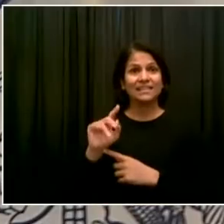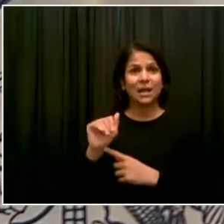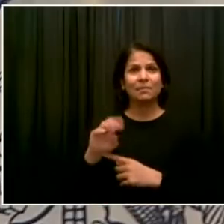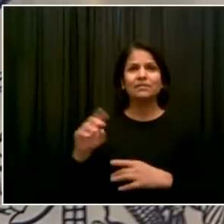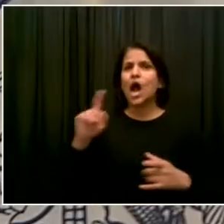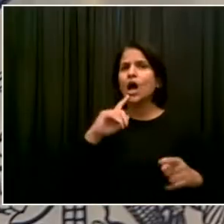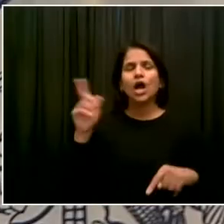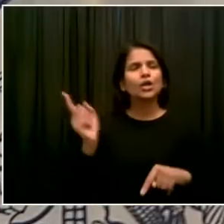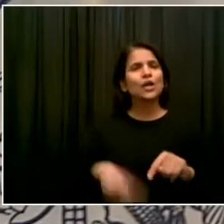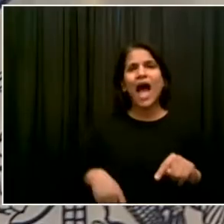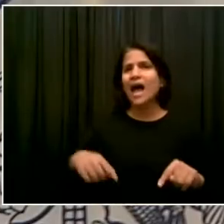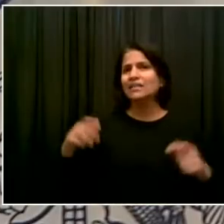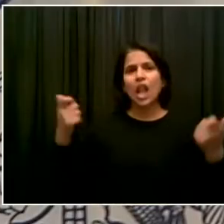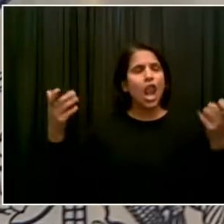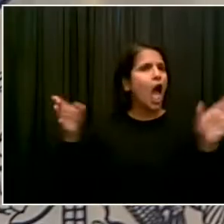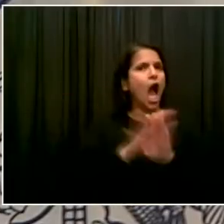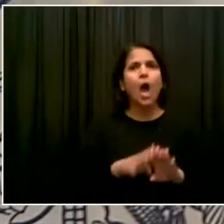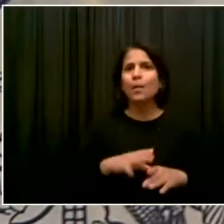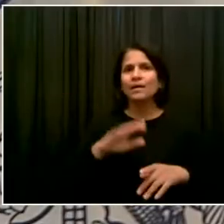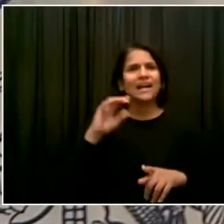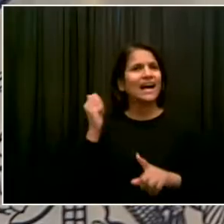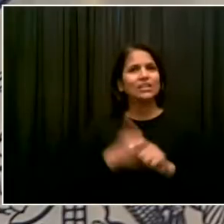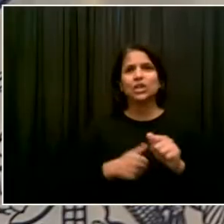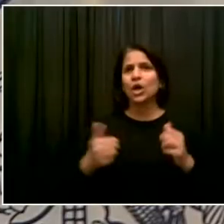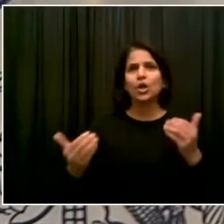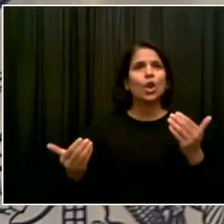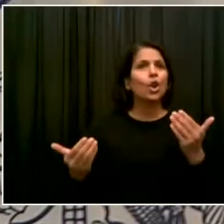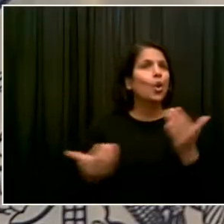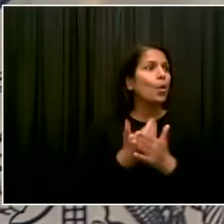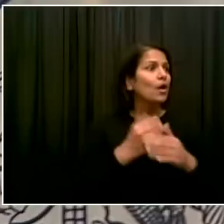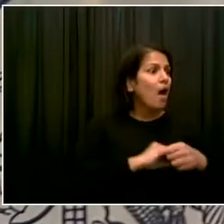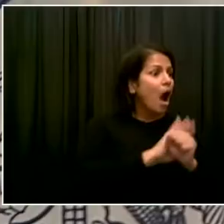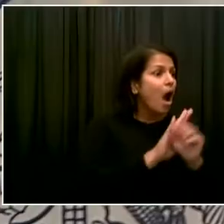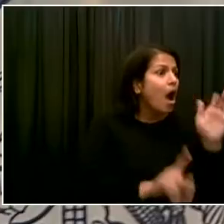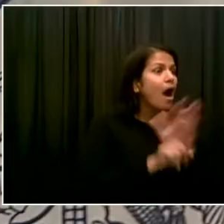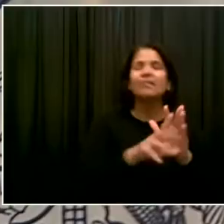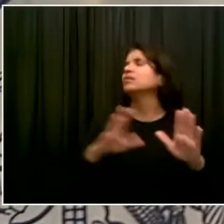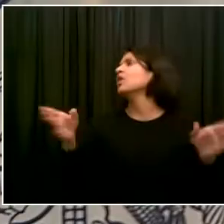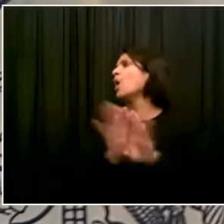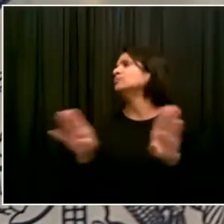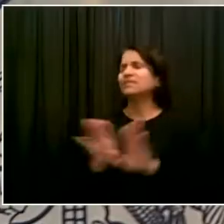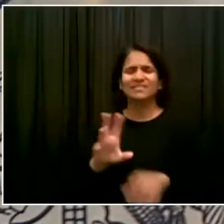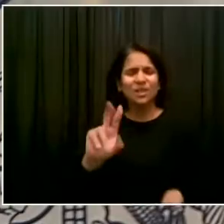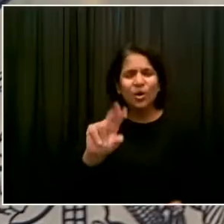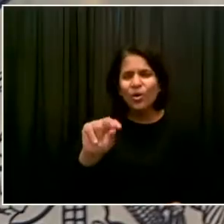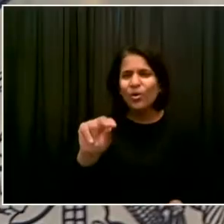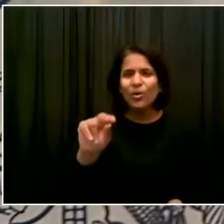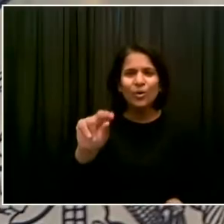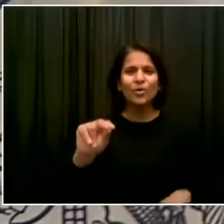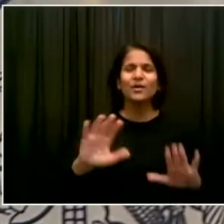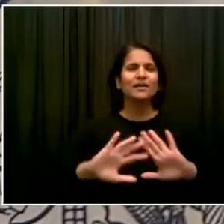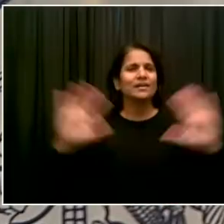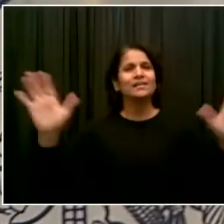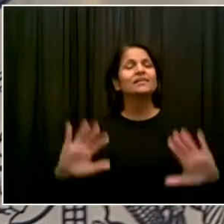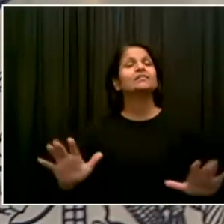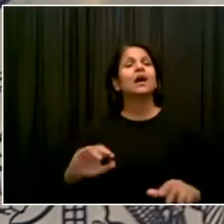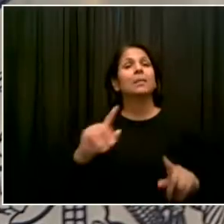MAYORAL-ELECT ERIC ADAMS MENTIONED WE CAN'T HAVE A LOCKDOWN EVERY TIME THERE'S A VARIANT BUT WHAT I'M HEARING FROM ONE EMERGENCY ROOM DOCTOR SAID